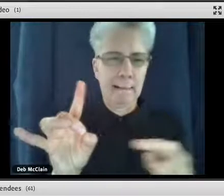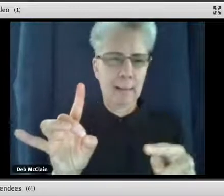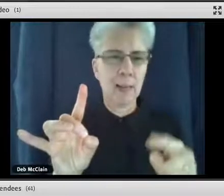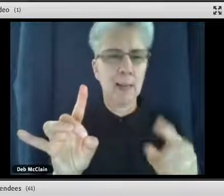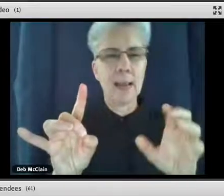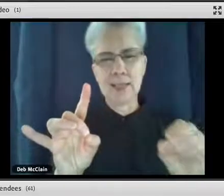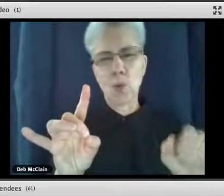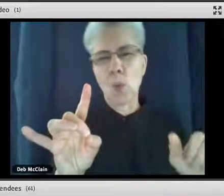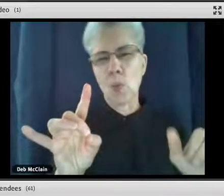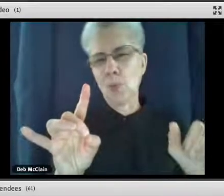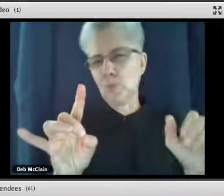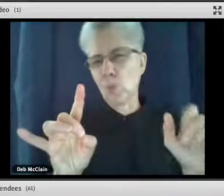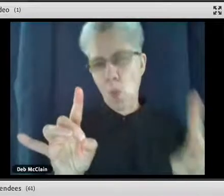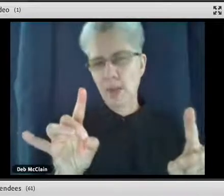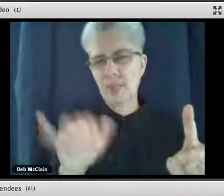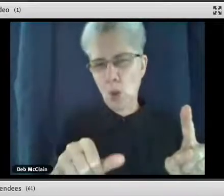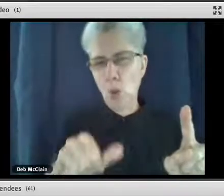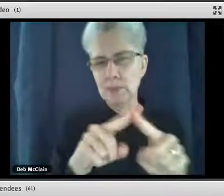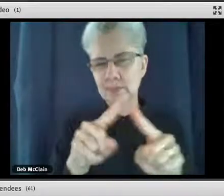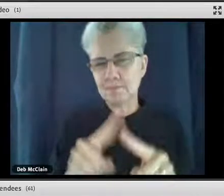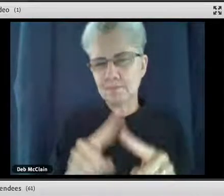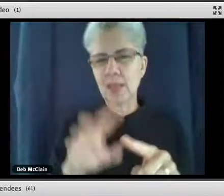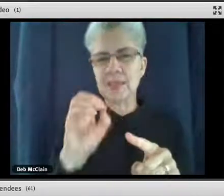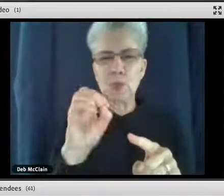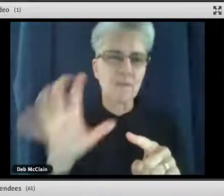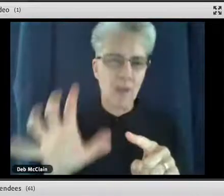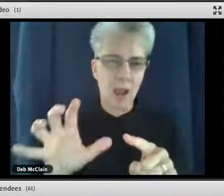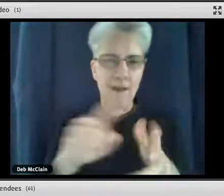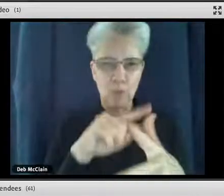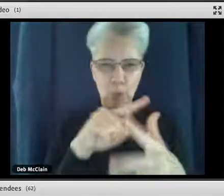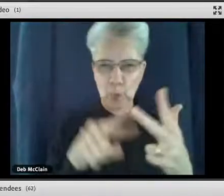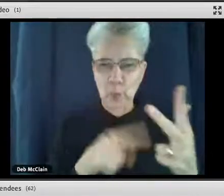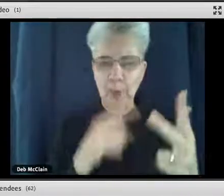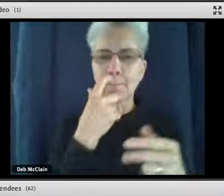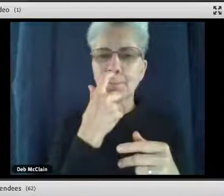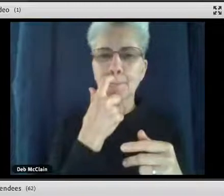as well as those others, like the 001 and 005.